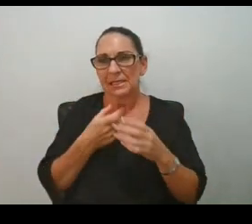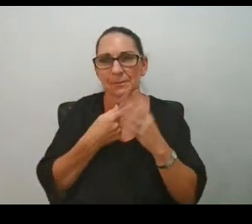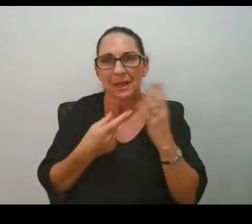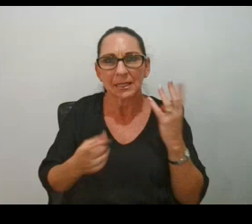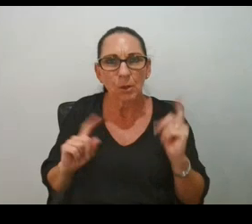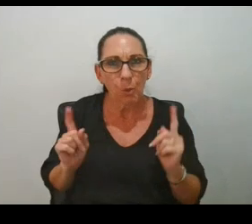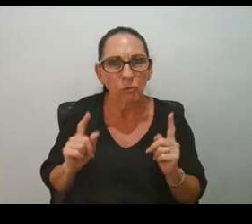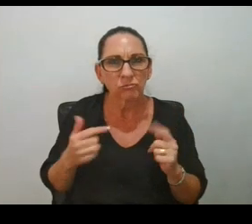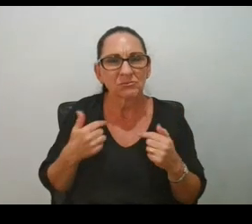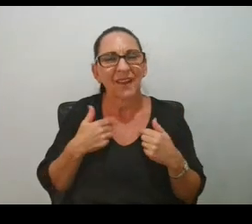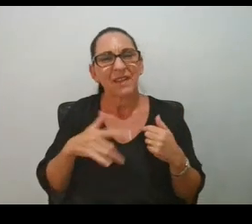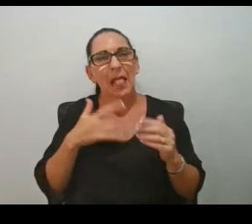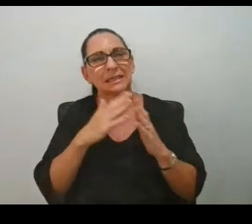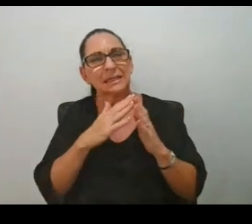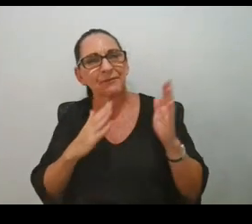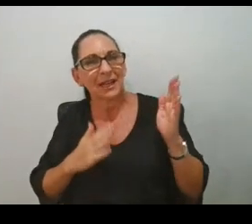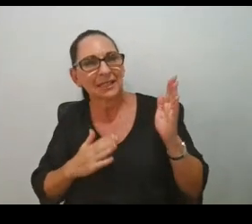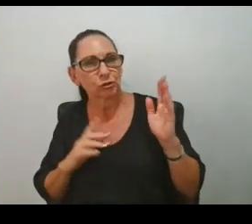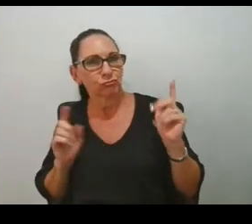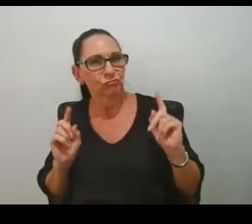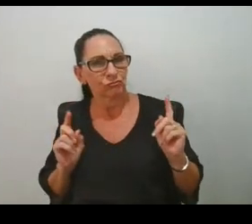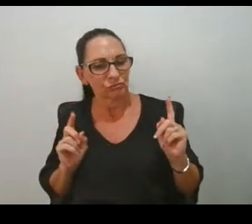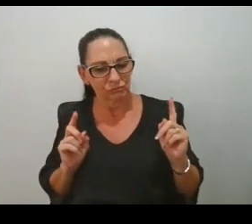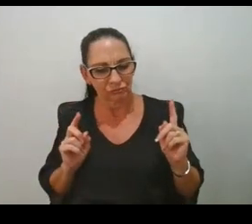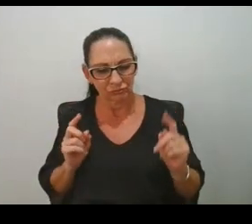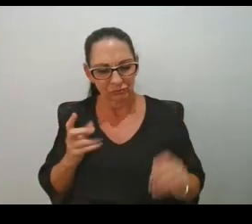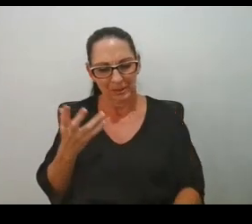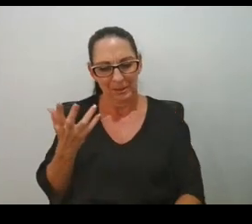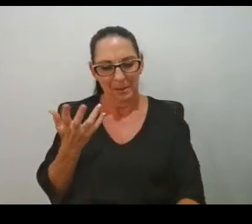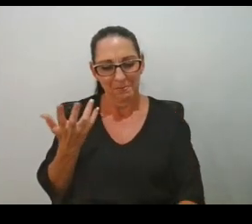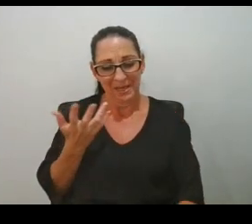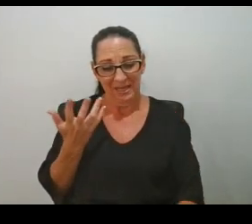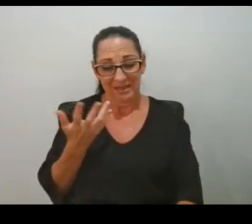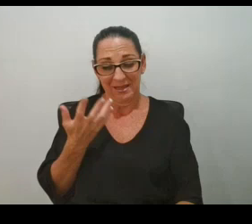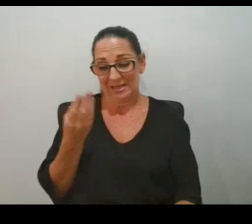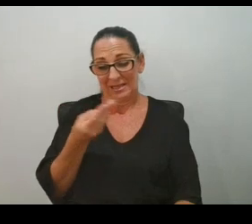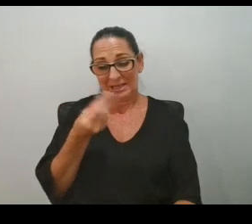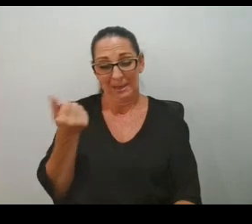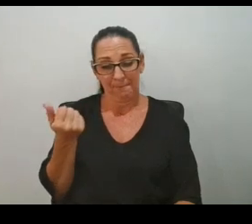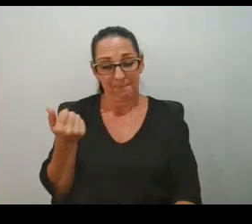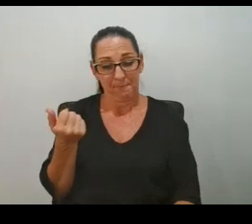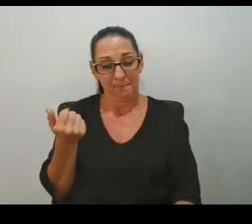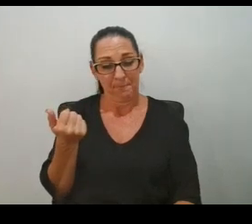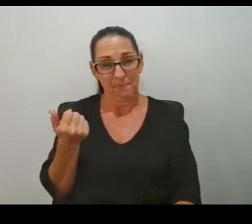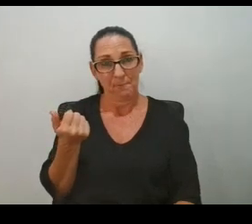help us um because there are there are some things that that our officers have discretion